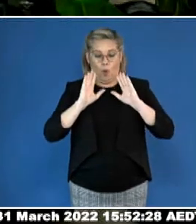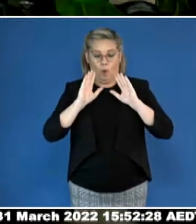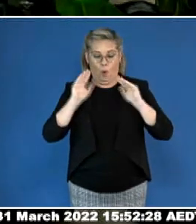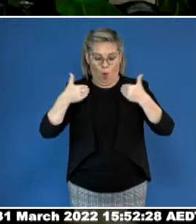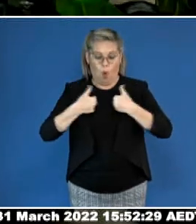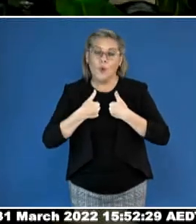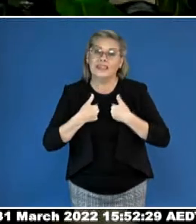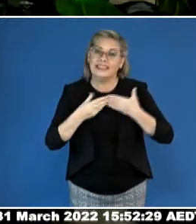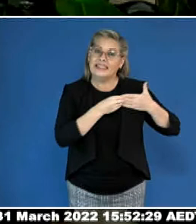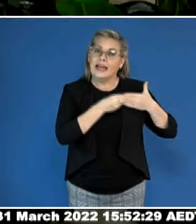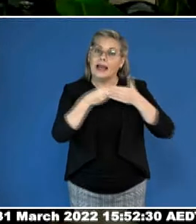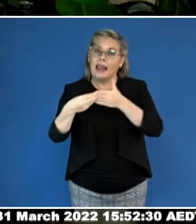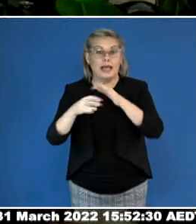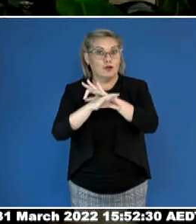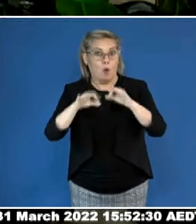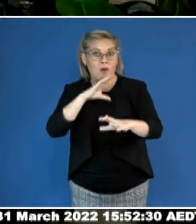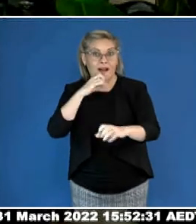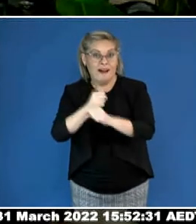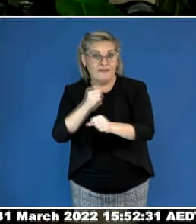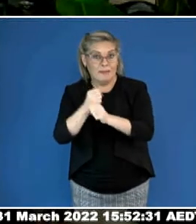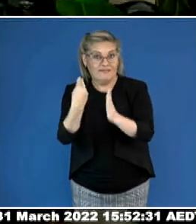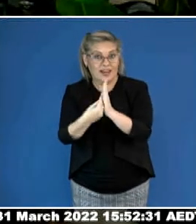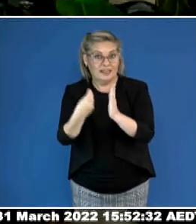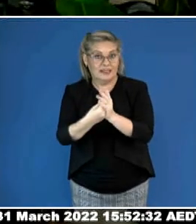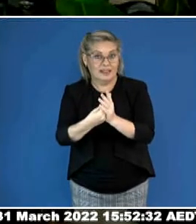autistic pride for autistic girls, women and gender diverse individuals.